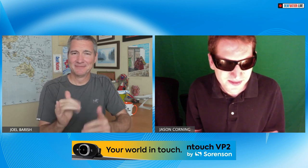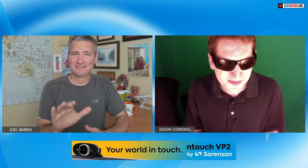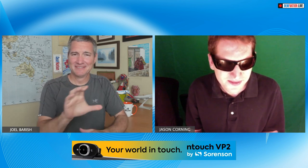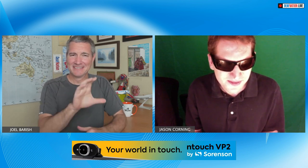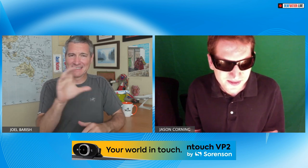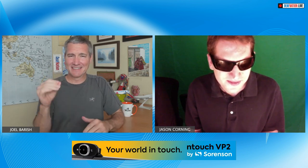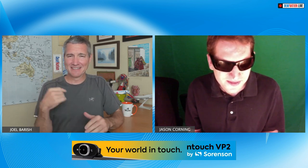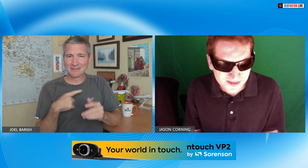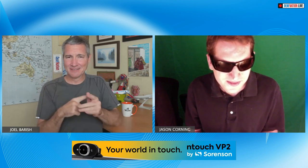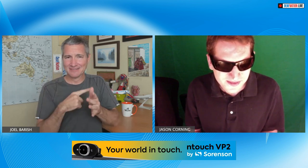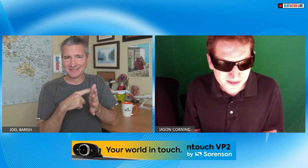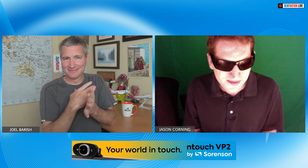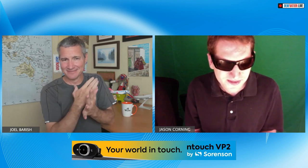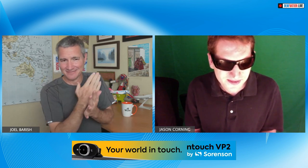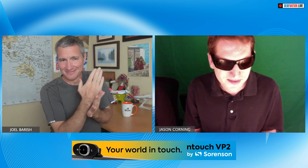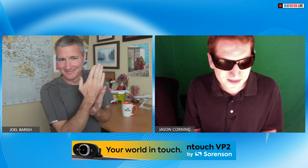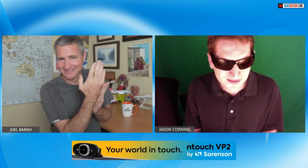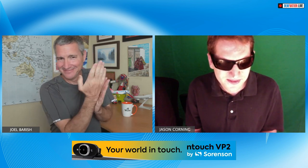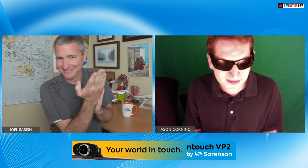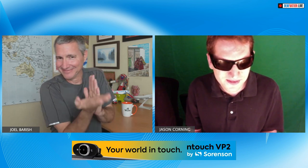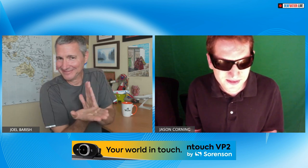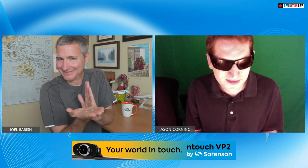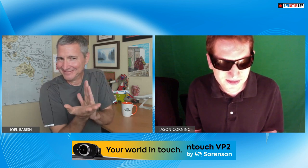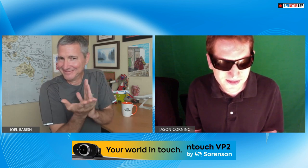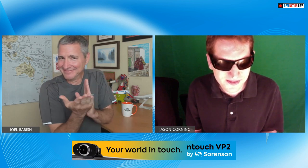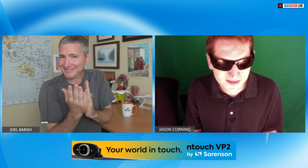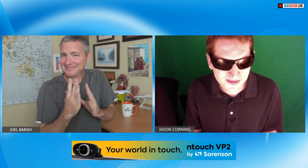It shows what your company does